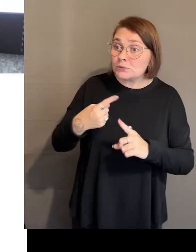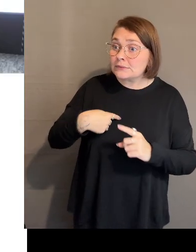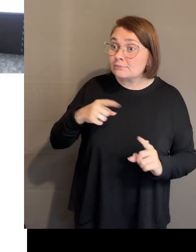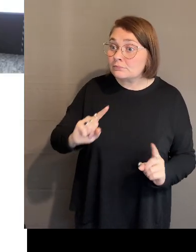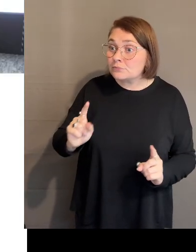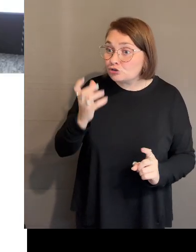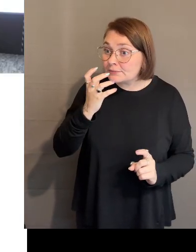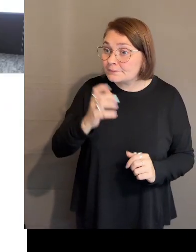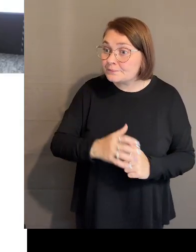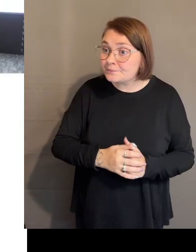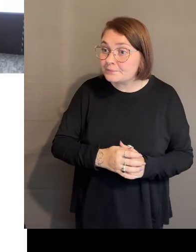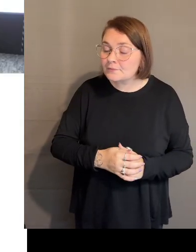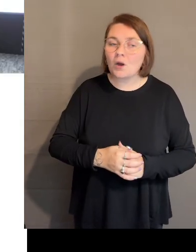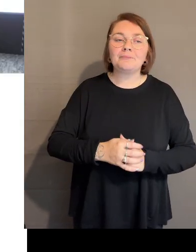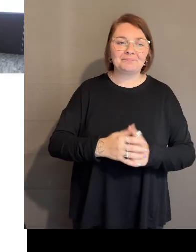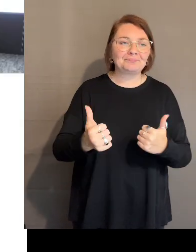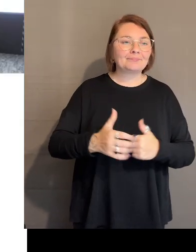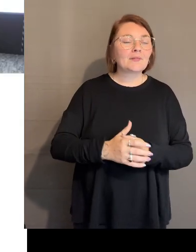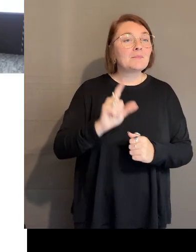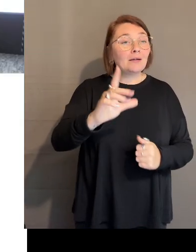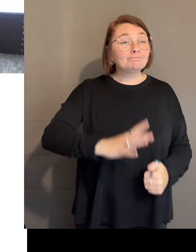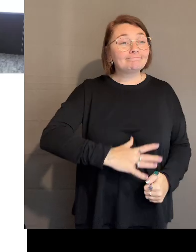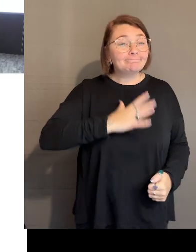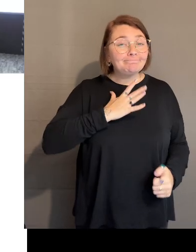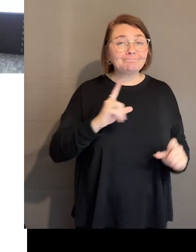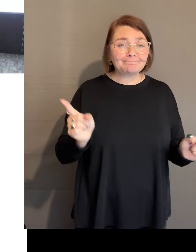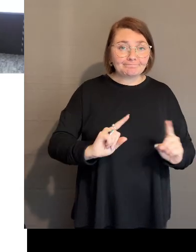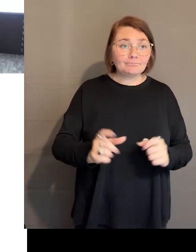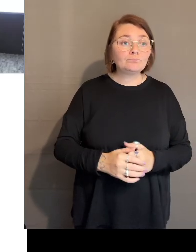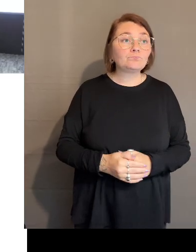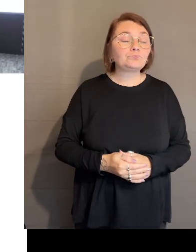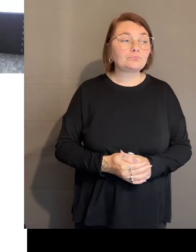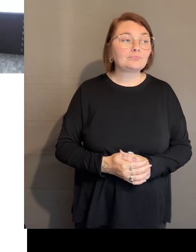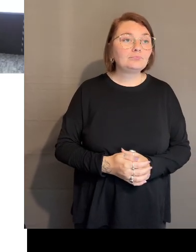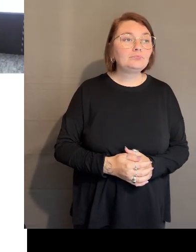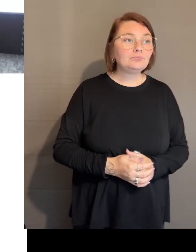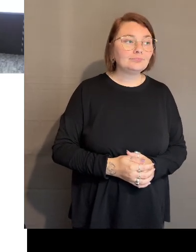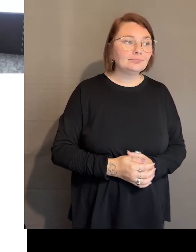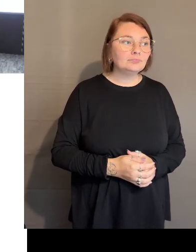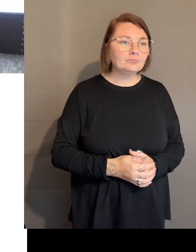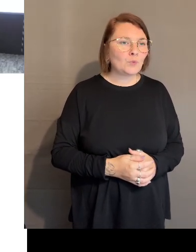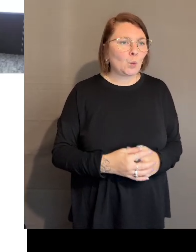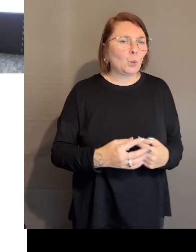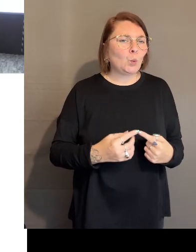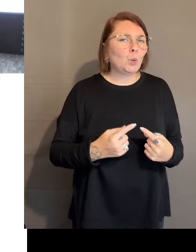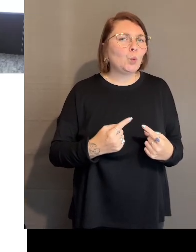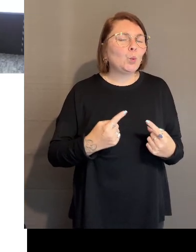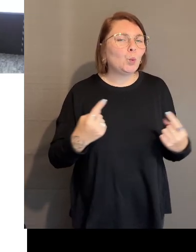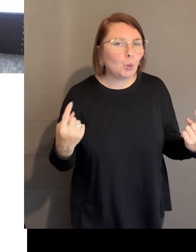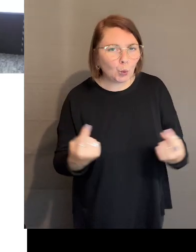Excuse me But what's interesting here is, It's really who… who is…